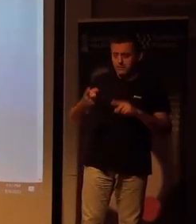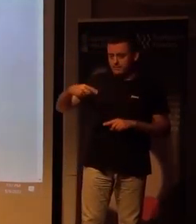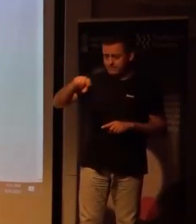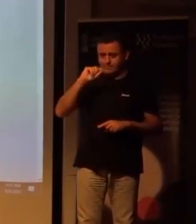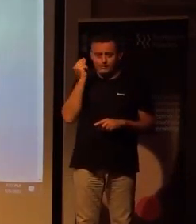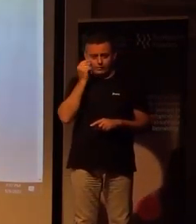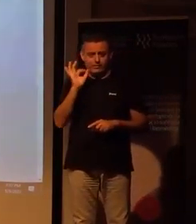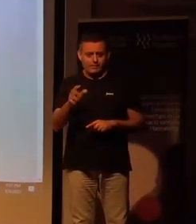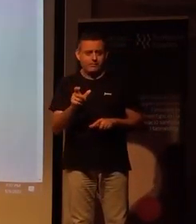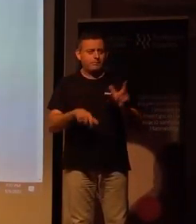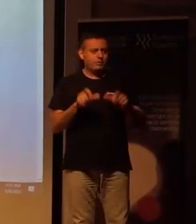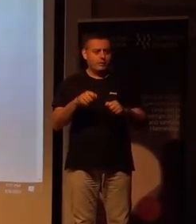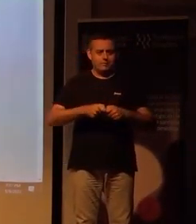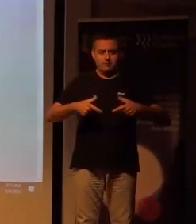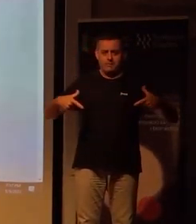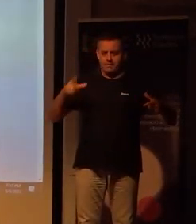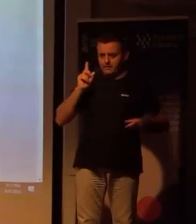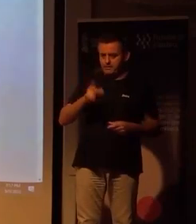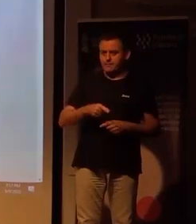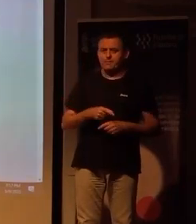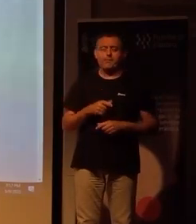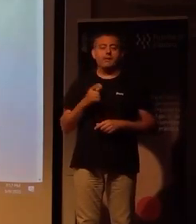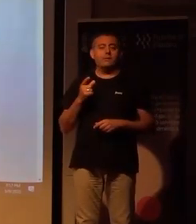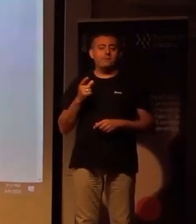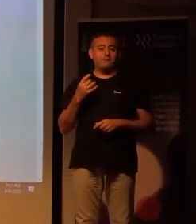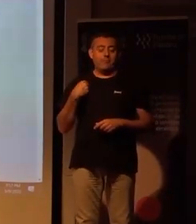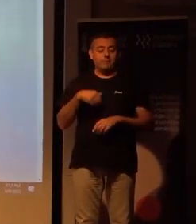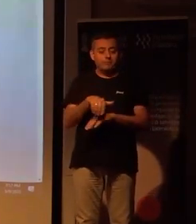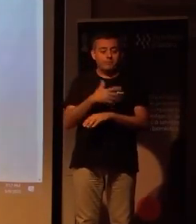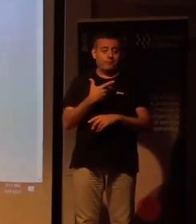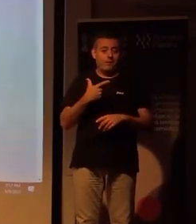there are more and more people living in urban areas and there are more and more urban areas and this is a mess.